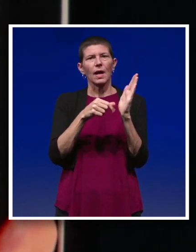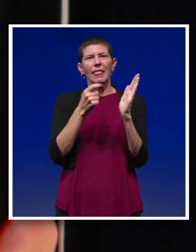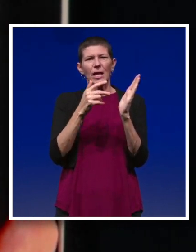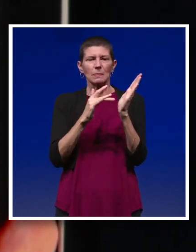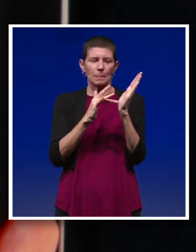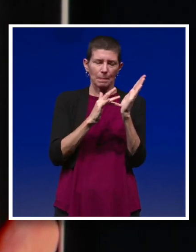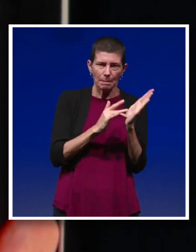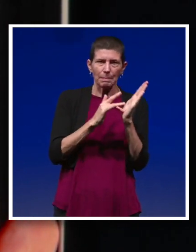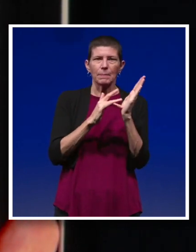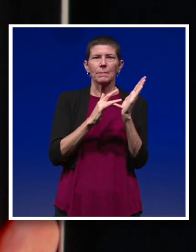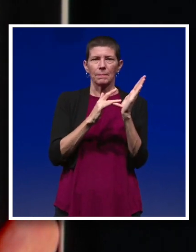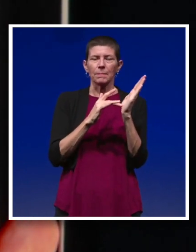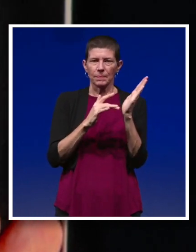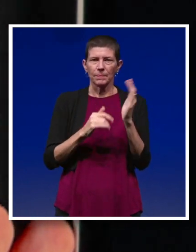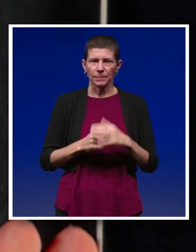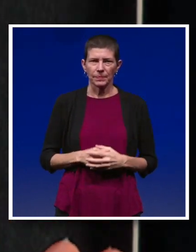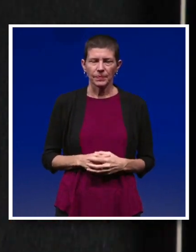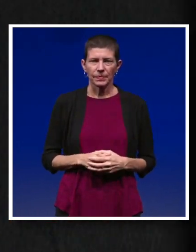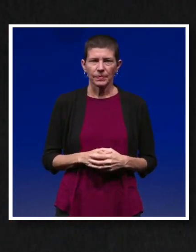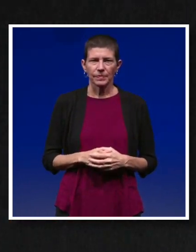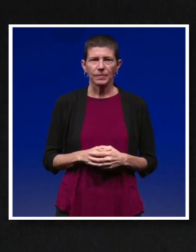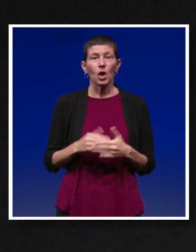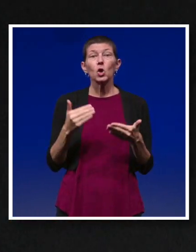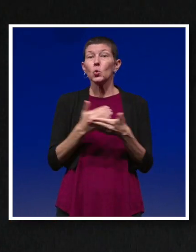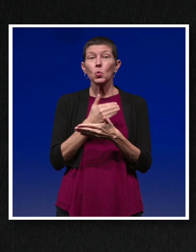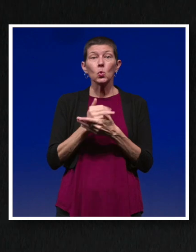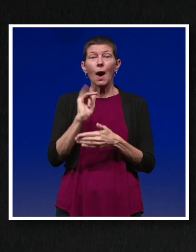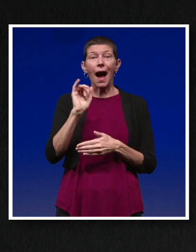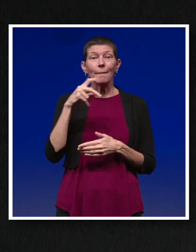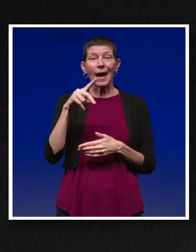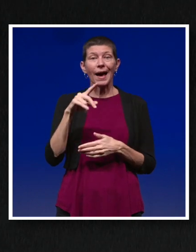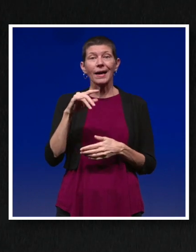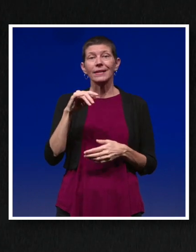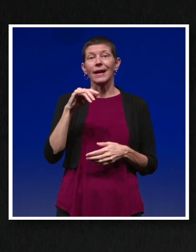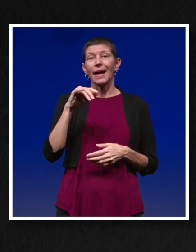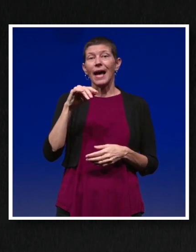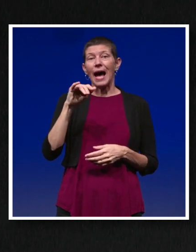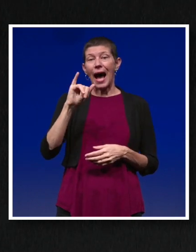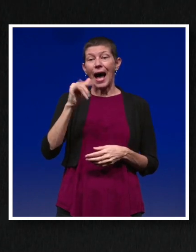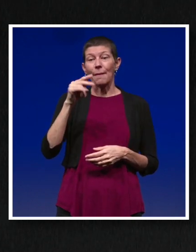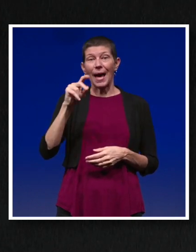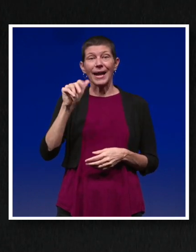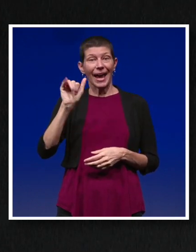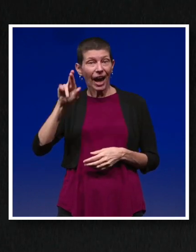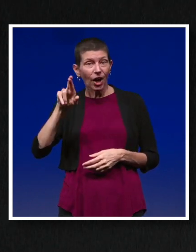that requires a small amount of pressure. Newer iPads like the iPad Air